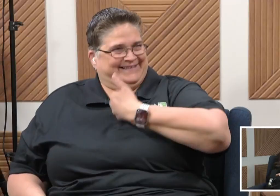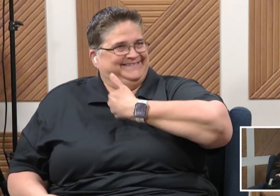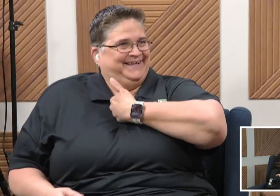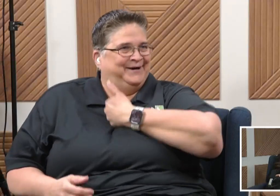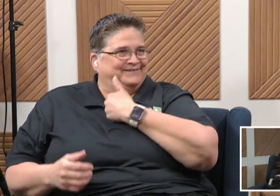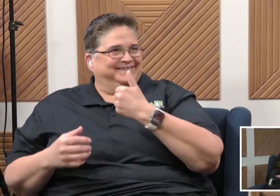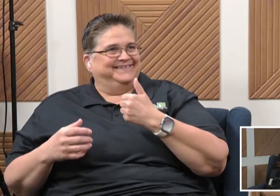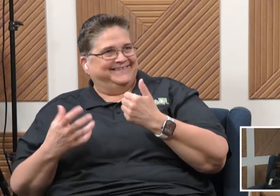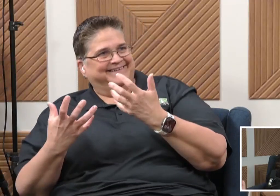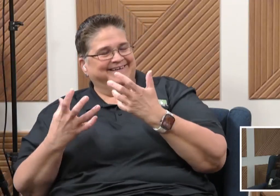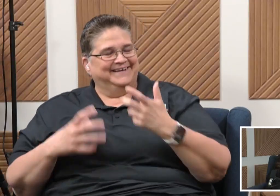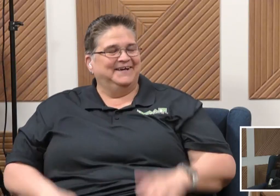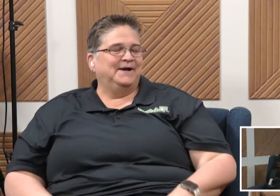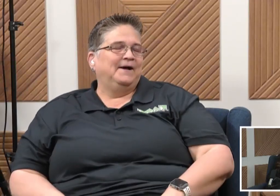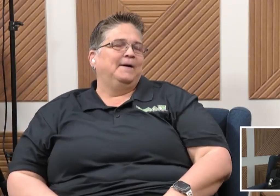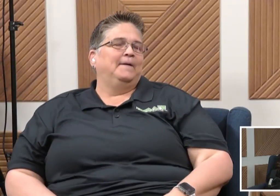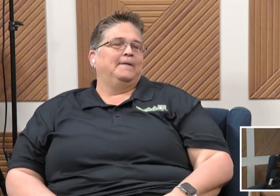I want that for myself. That's so cool.